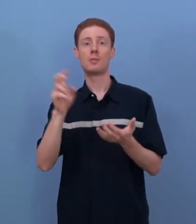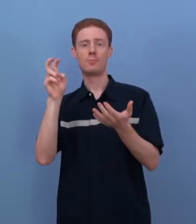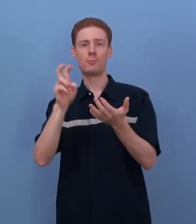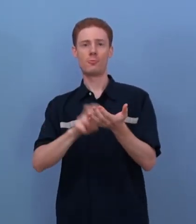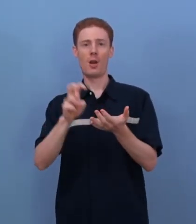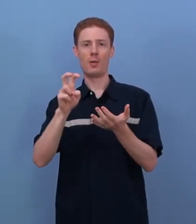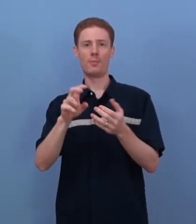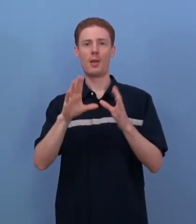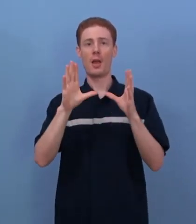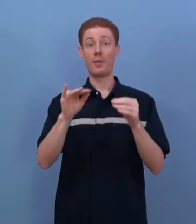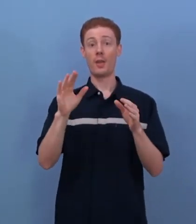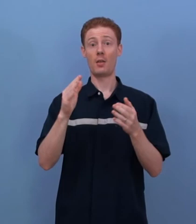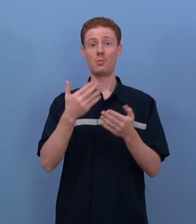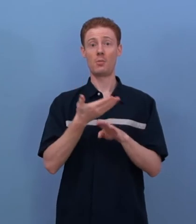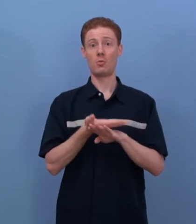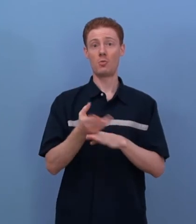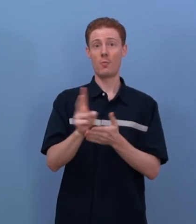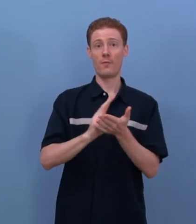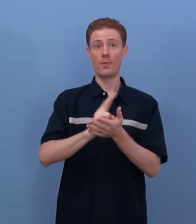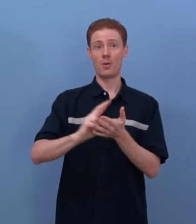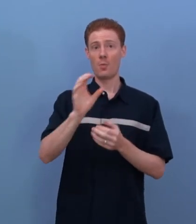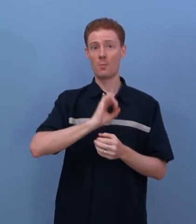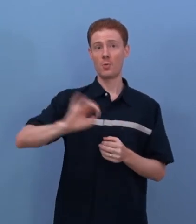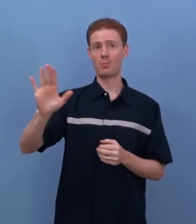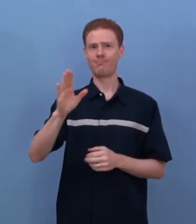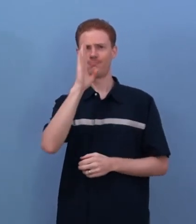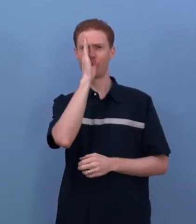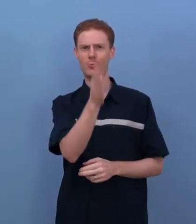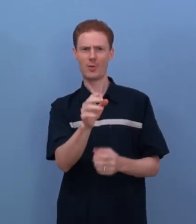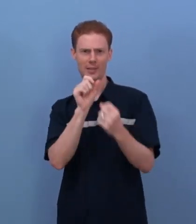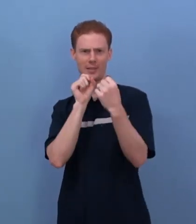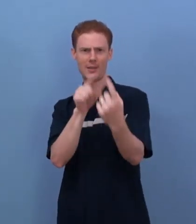or subscribe to the channel. And then when a new video is put up